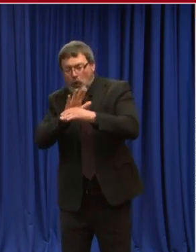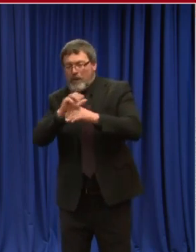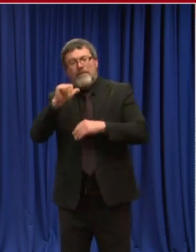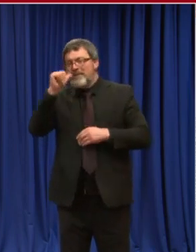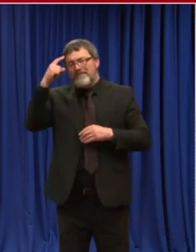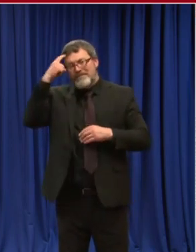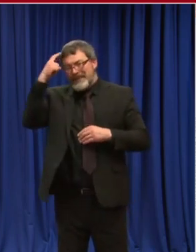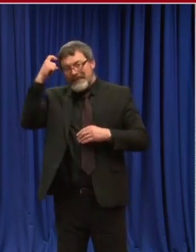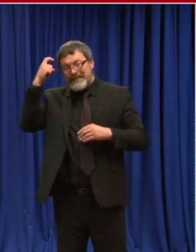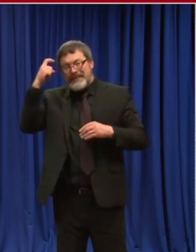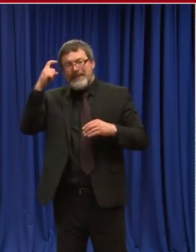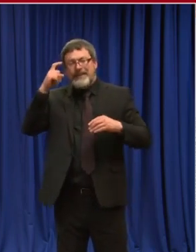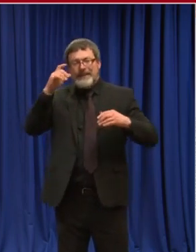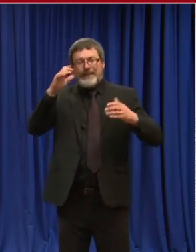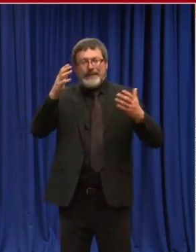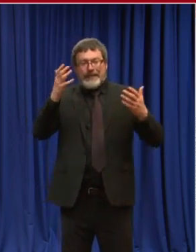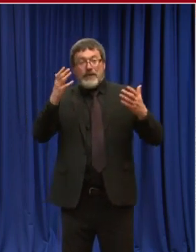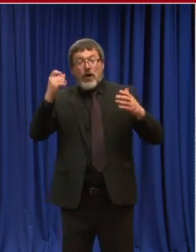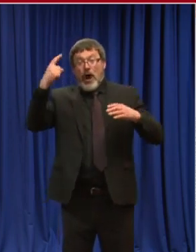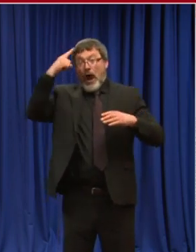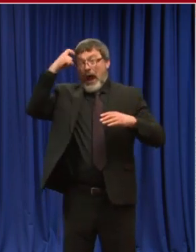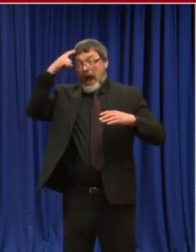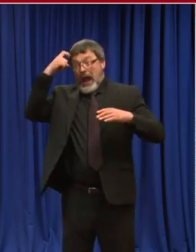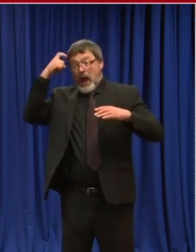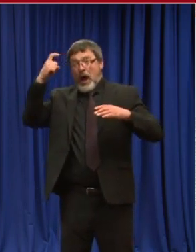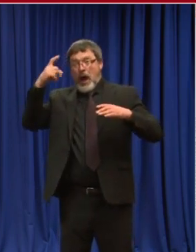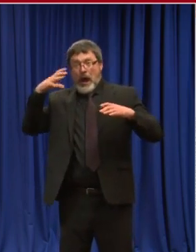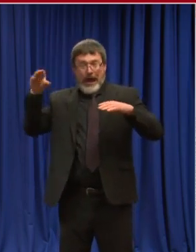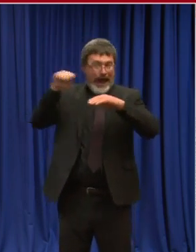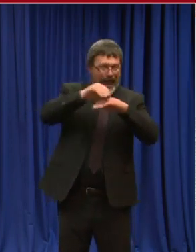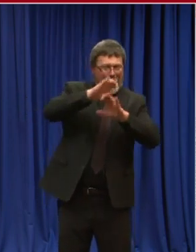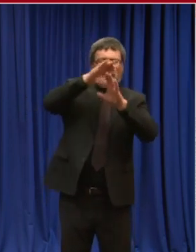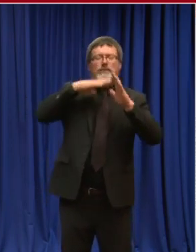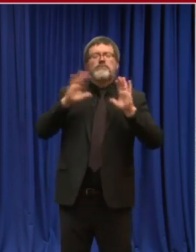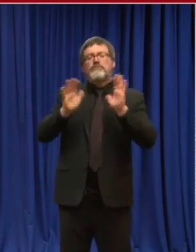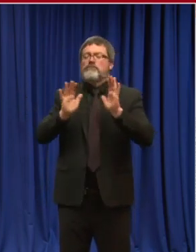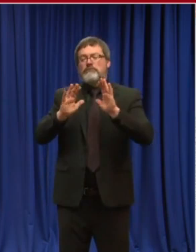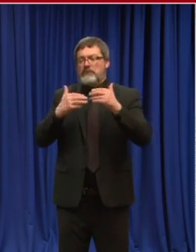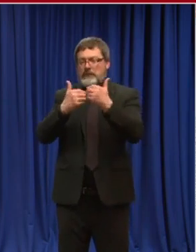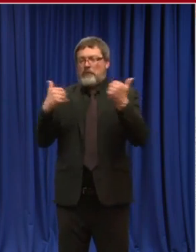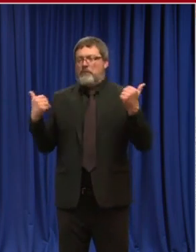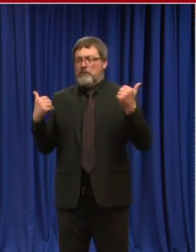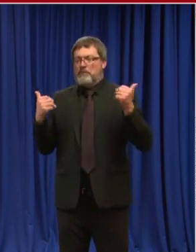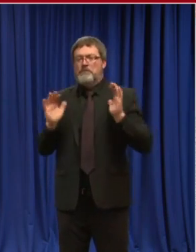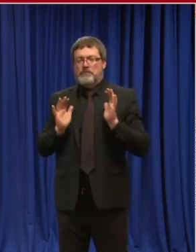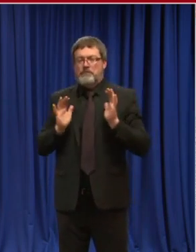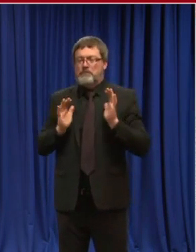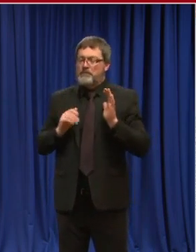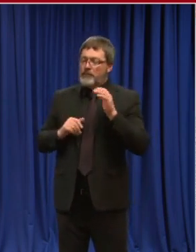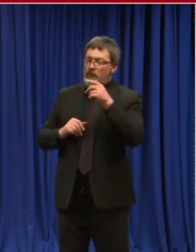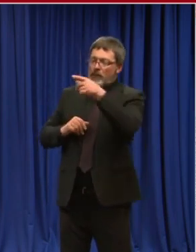SUSPECTED PEOPLE THAT ARE UNDERGOING TESTING IN THE HOSPITAL IS ALSO NOT INCREASING IF ANYTHING IS DROPPING.